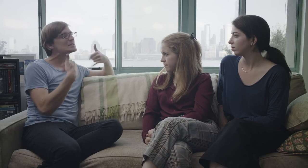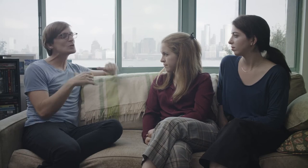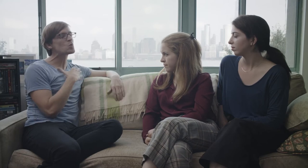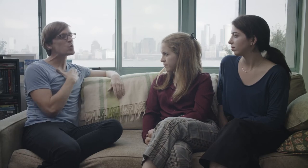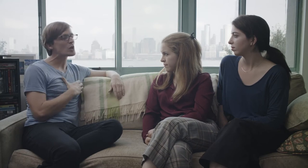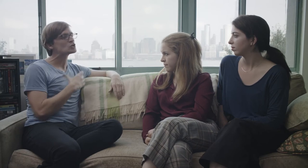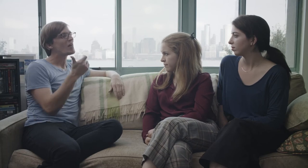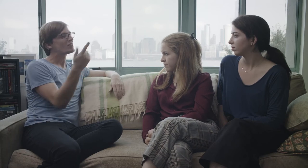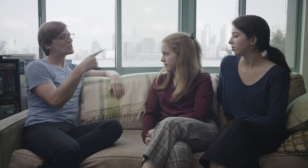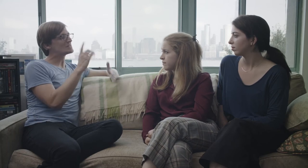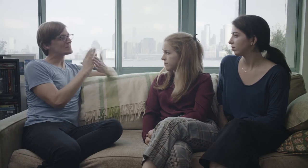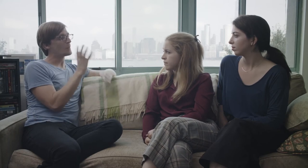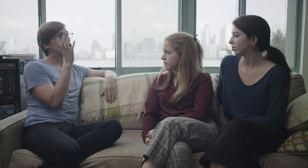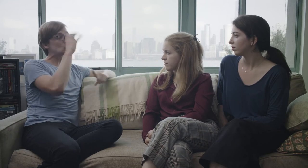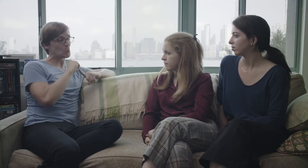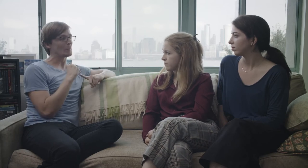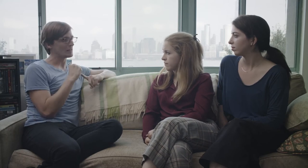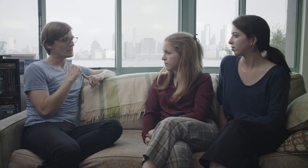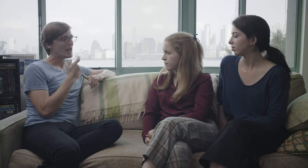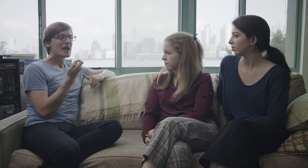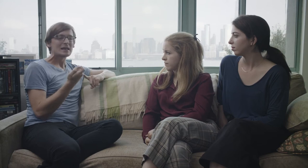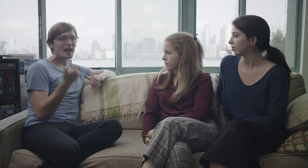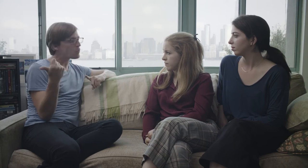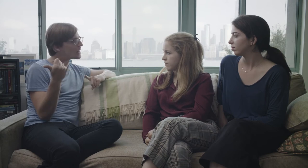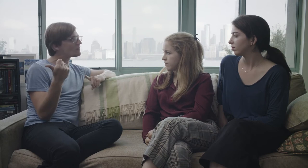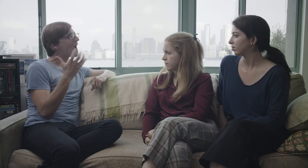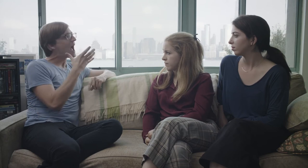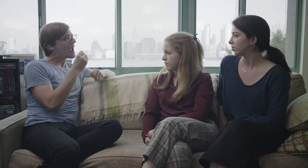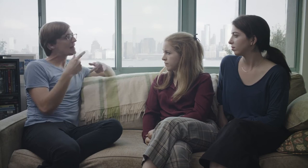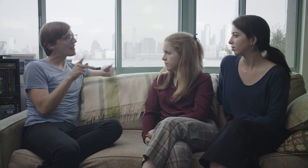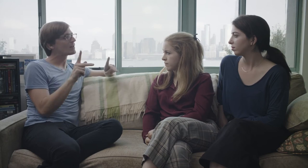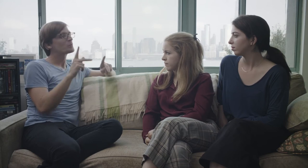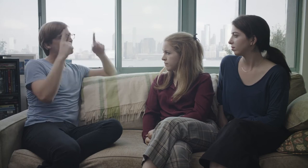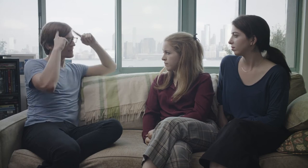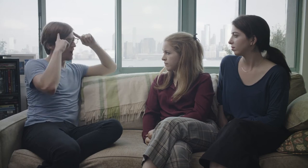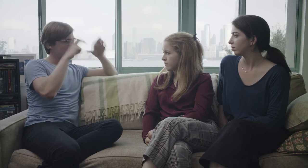in diversity and inclusion, I think the one thing that people still need to remember is we've gotta think out of the box,